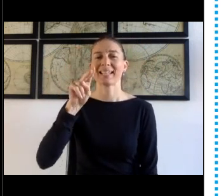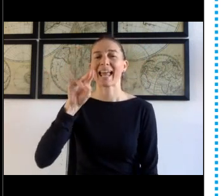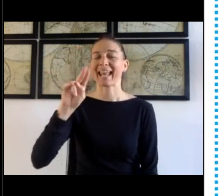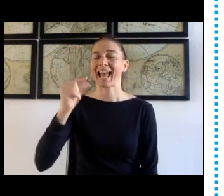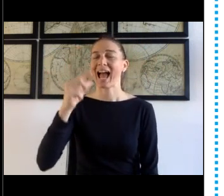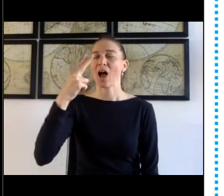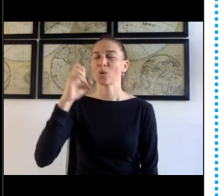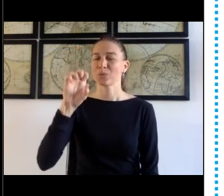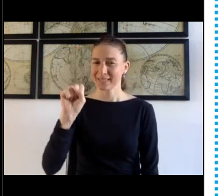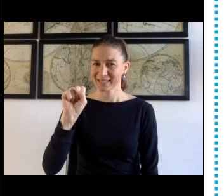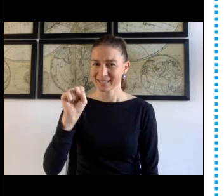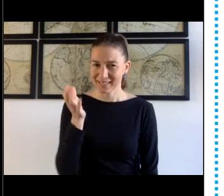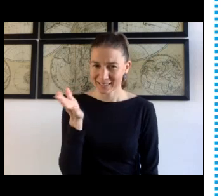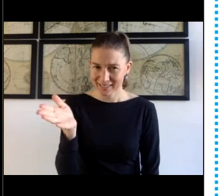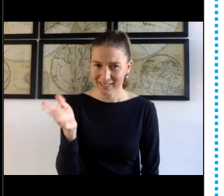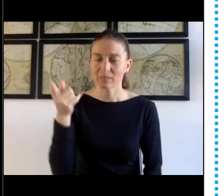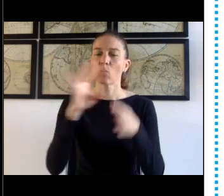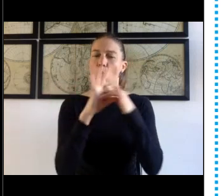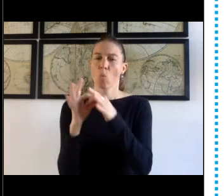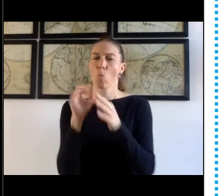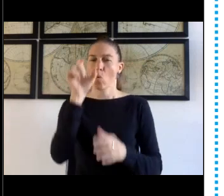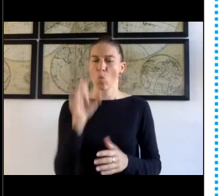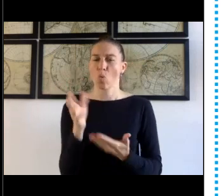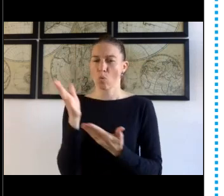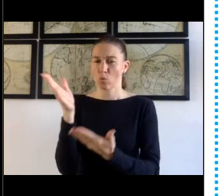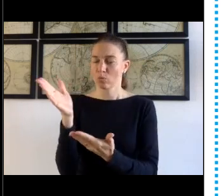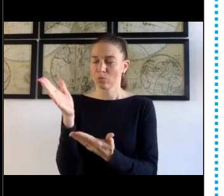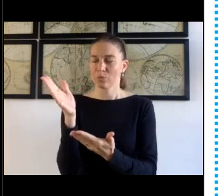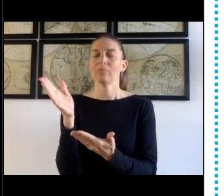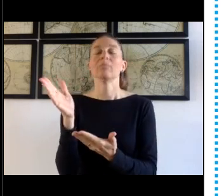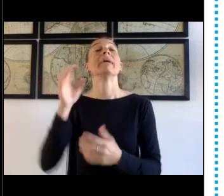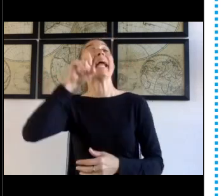She'll share EDF's positions and recommendations to improve